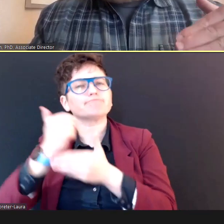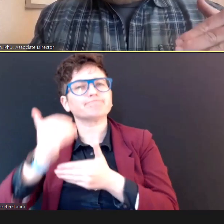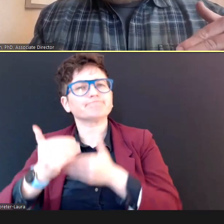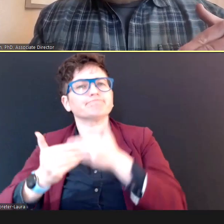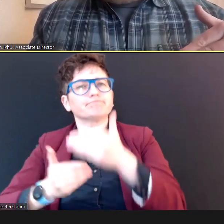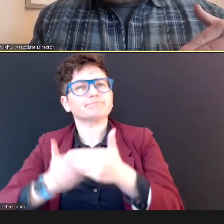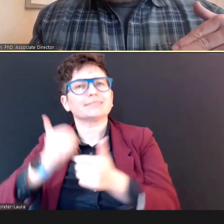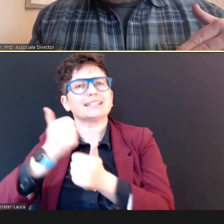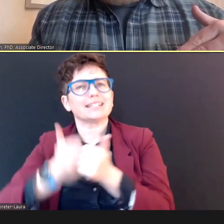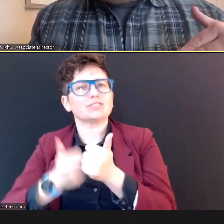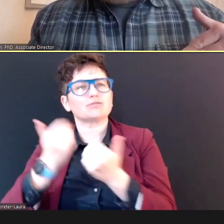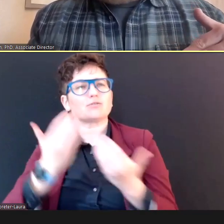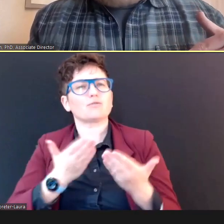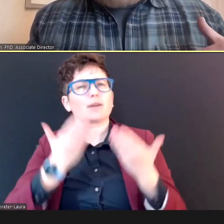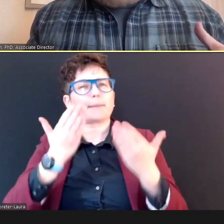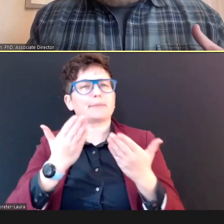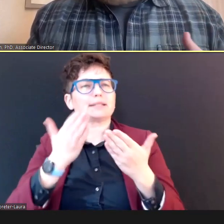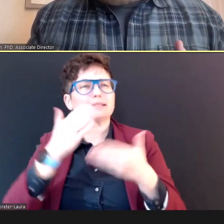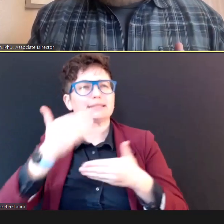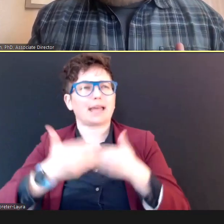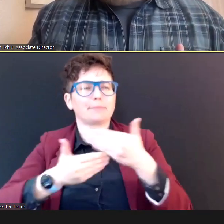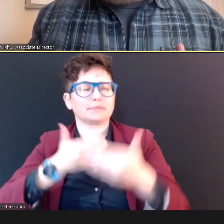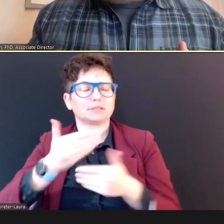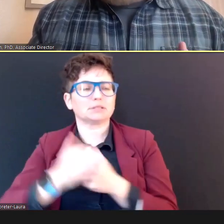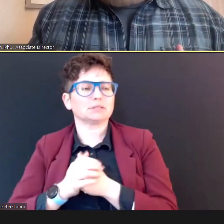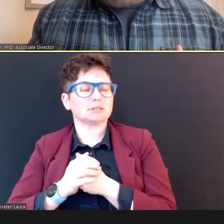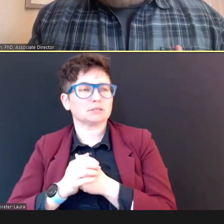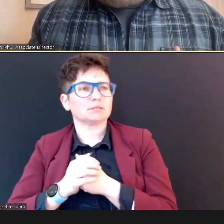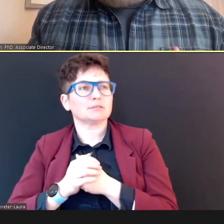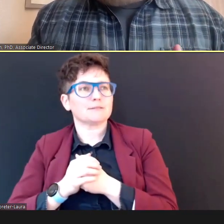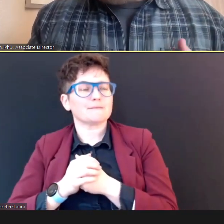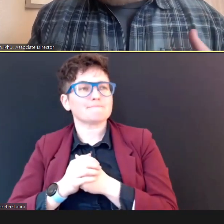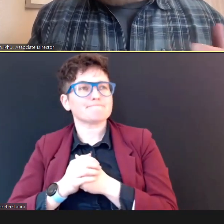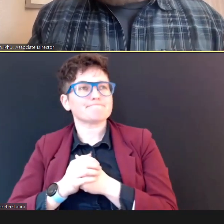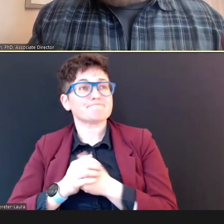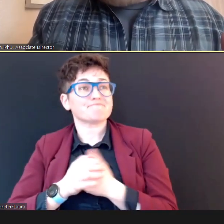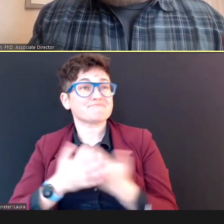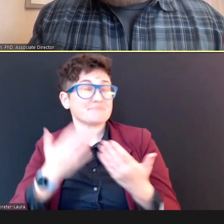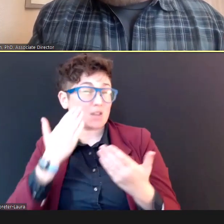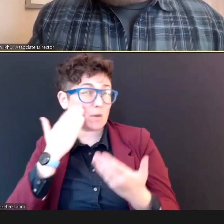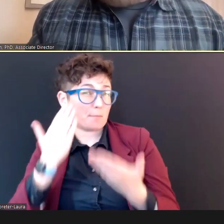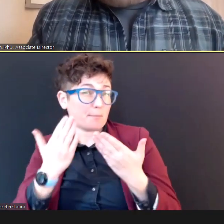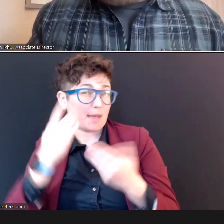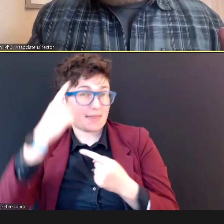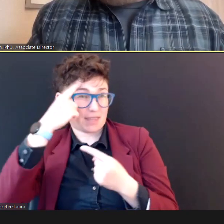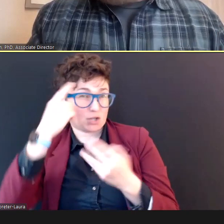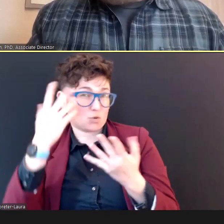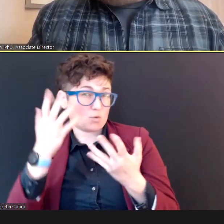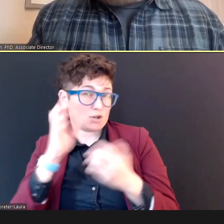recommended steps so you know you might